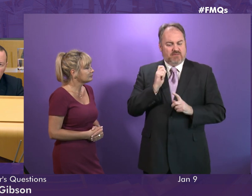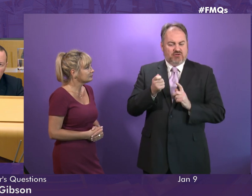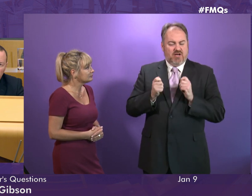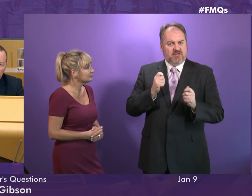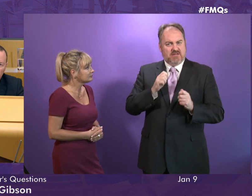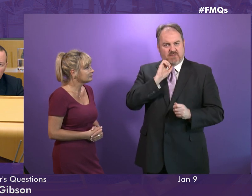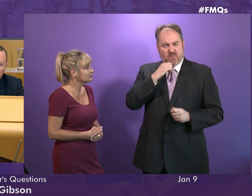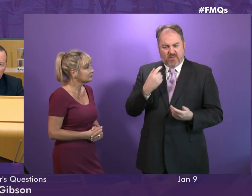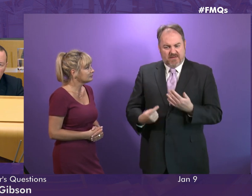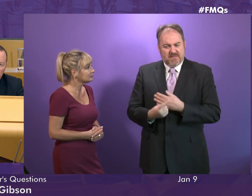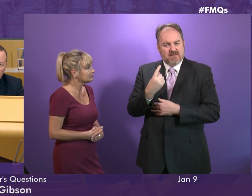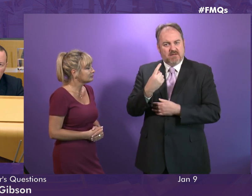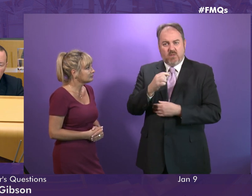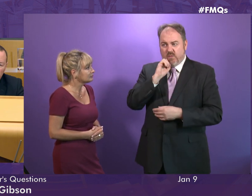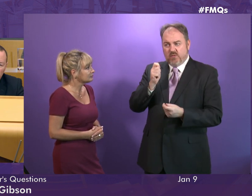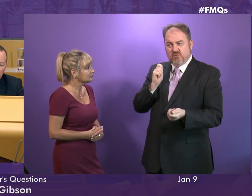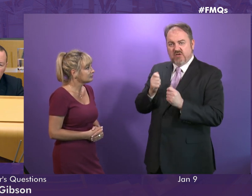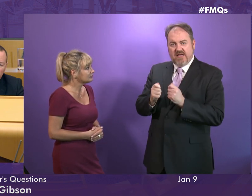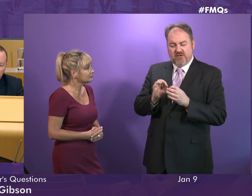year. Does she agree that Parliament should seek to reverse amendment 9 when we get to